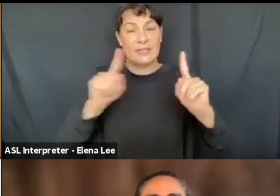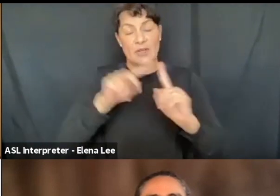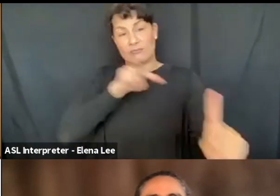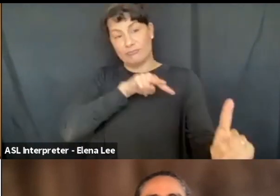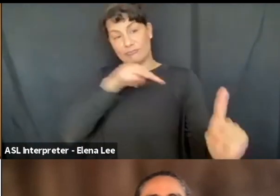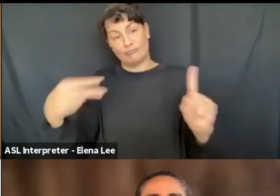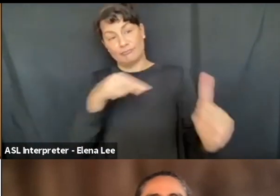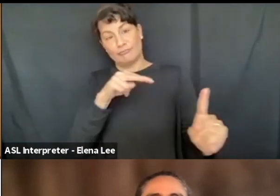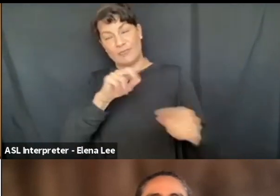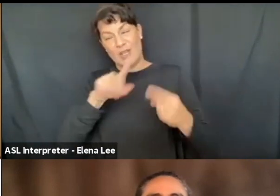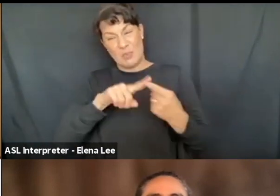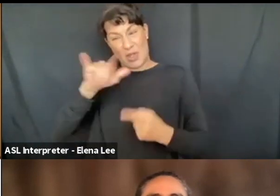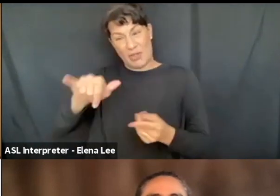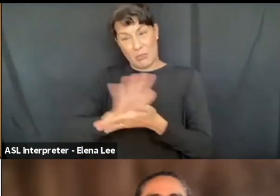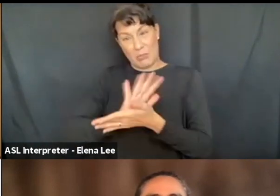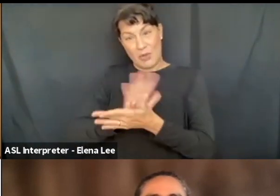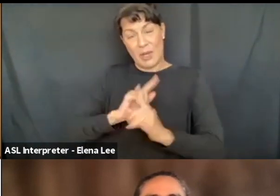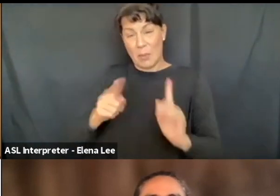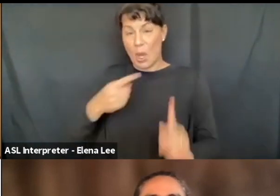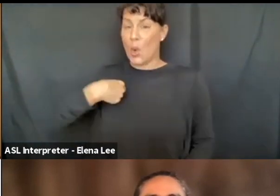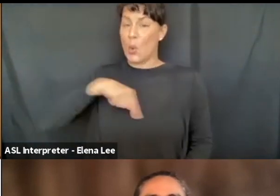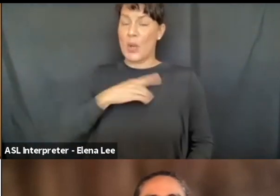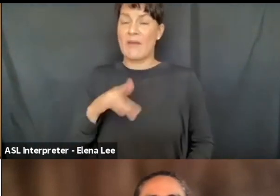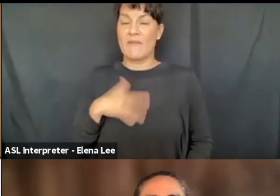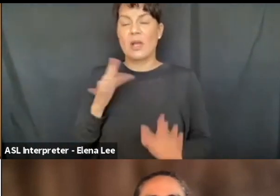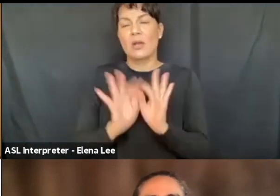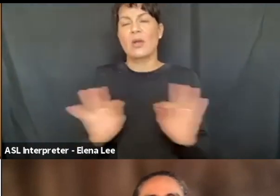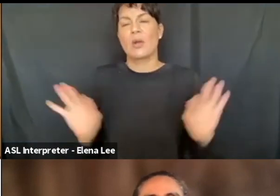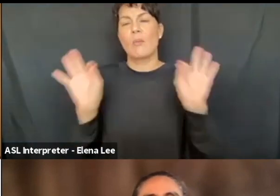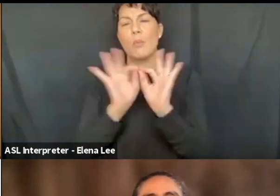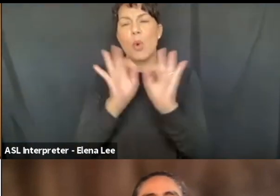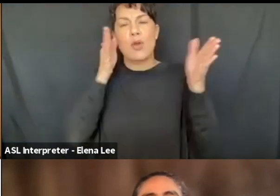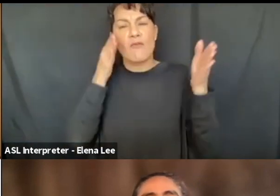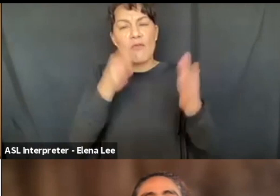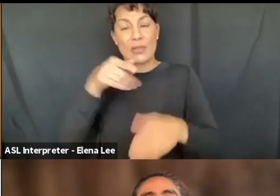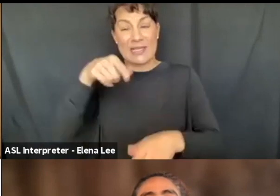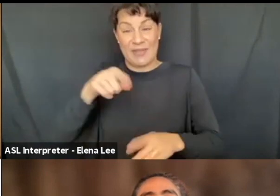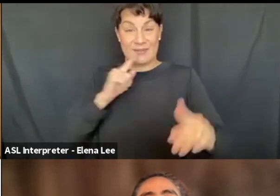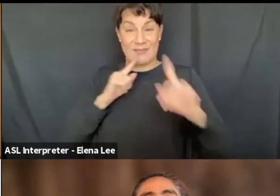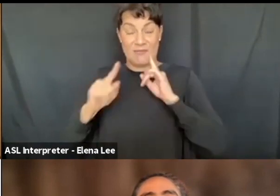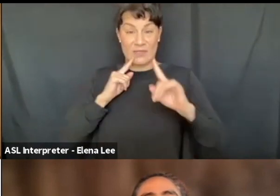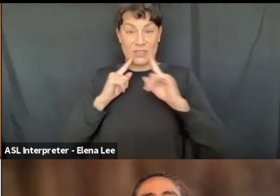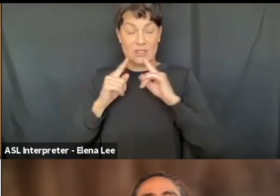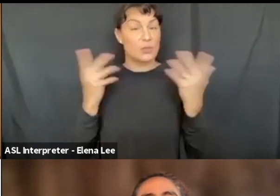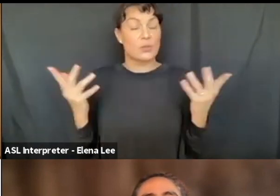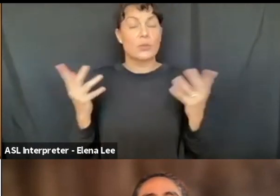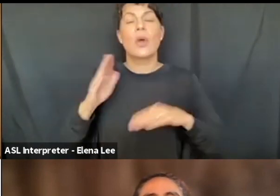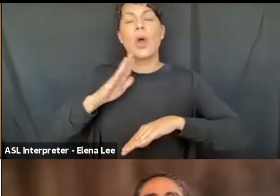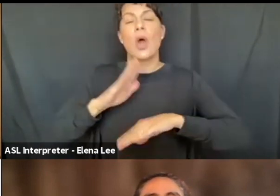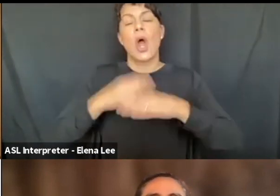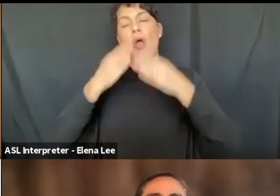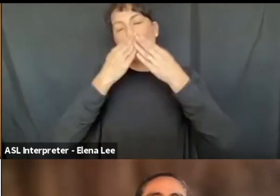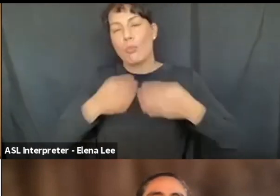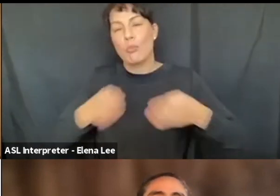but we really felt it was important to focus this conversation today on the broader issues